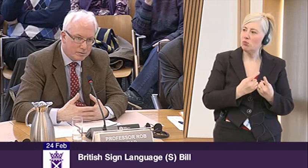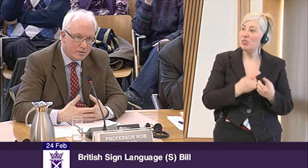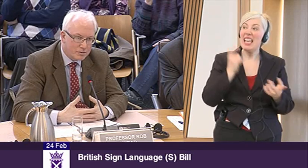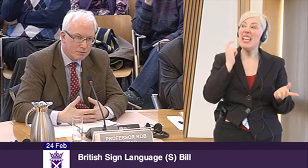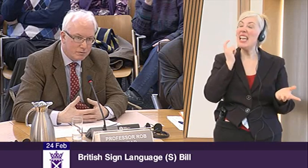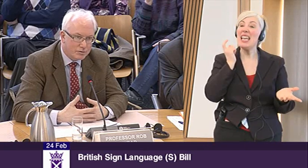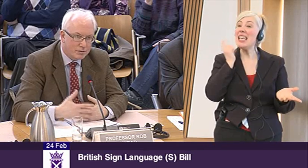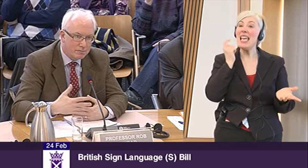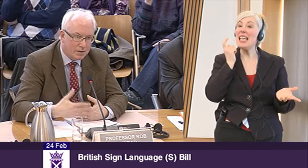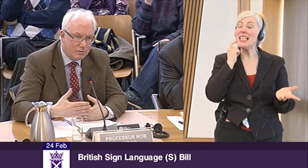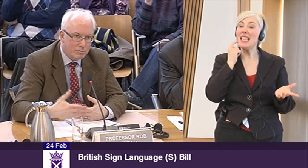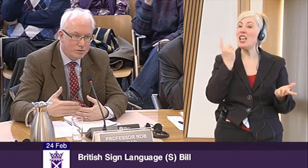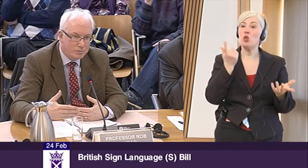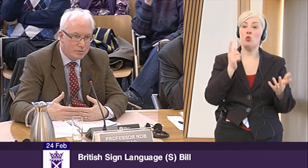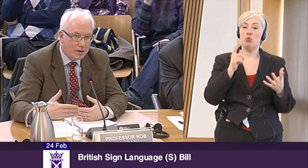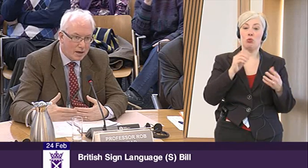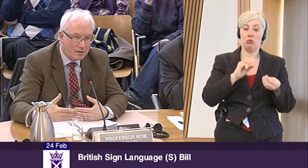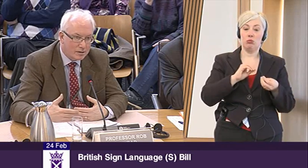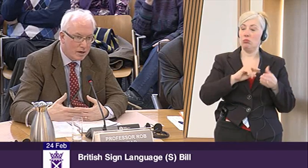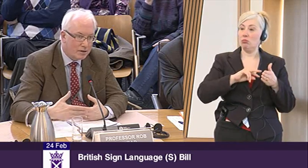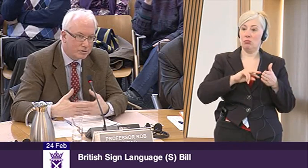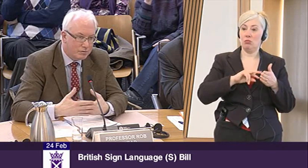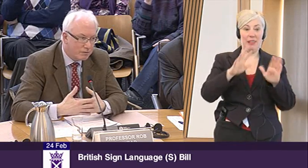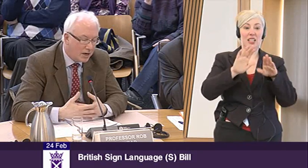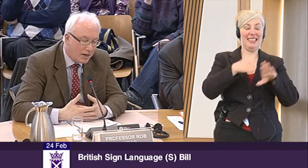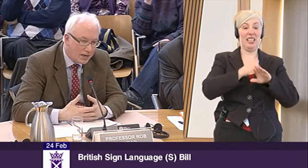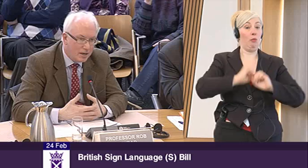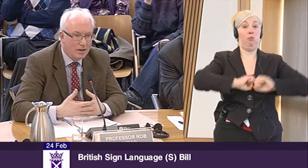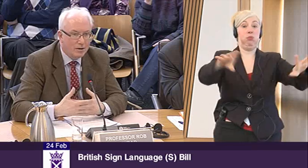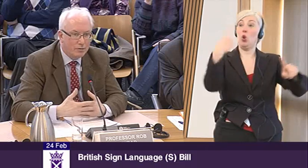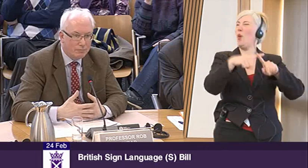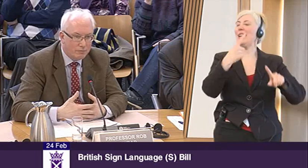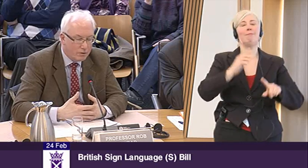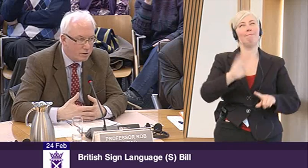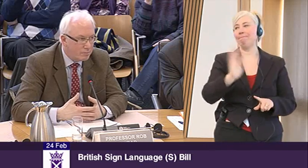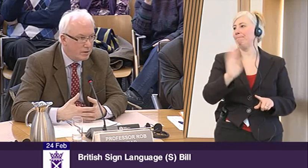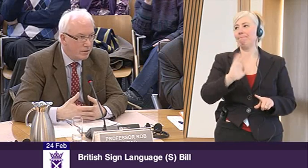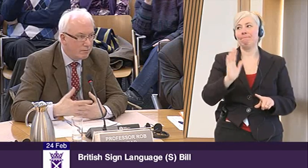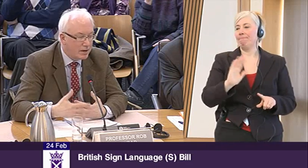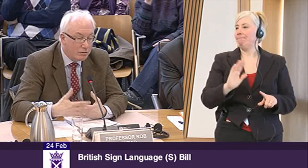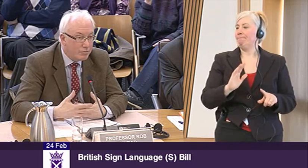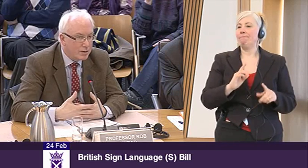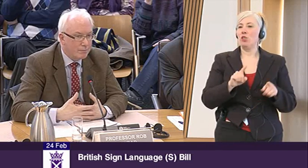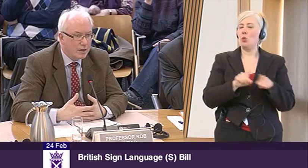put plans into effect quickly, especially when it comes to training and education.